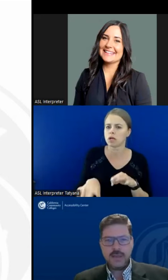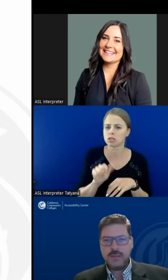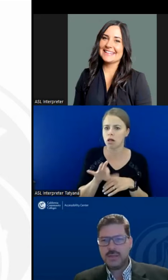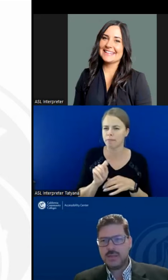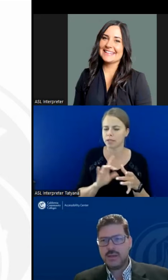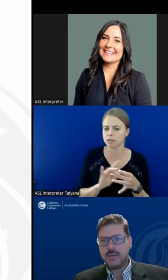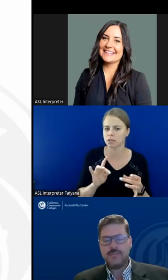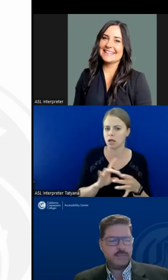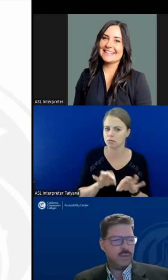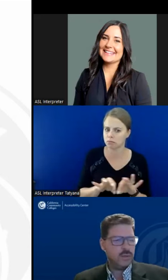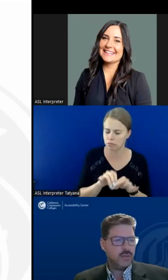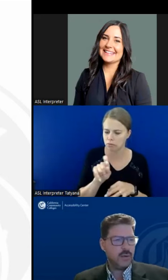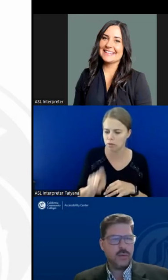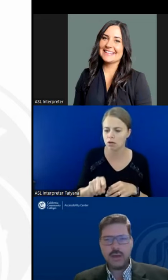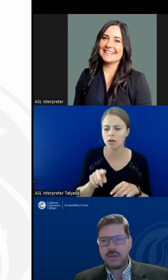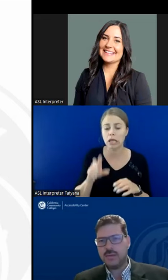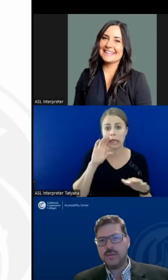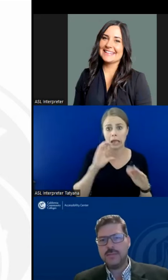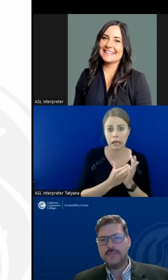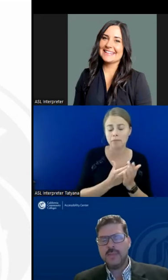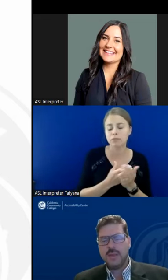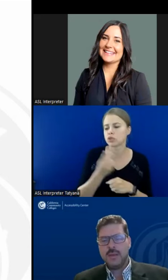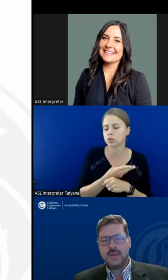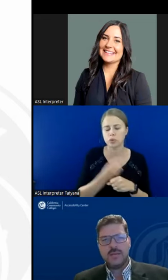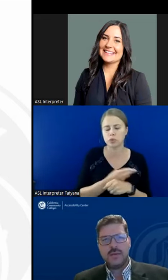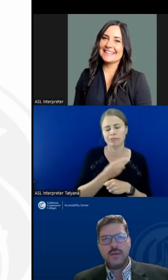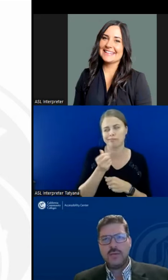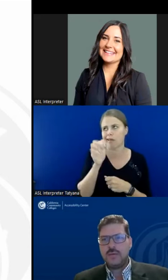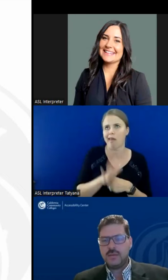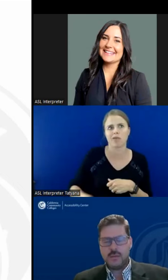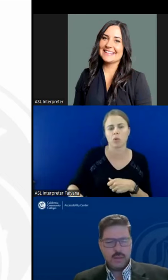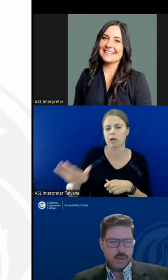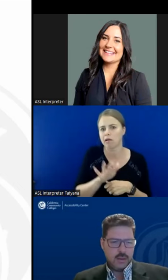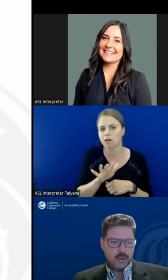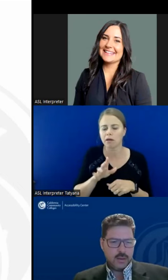images are used everywhere, so, it's very universal.